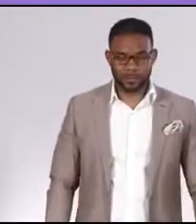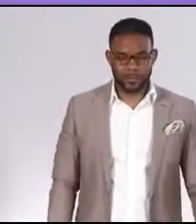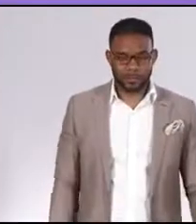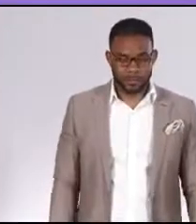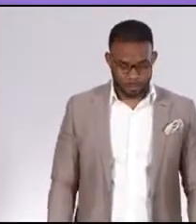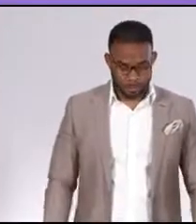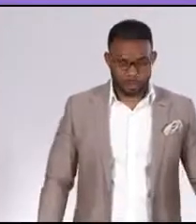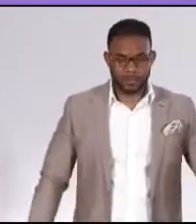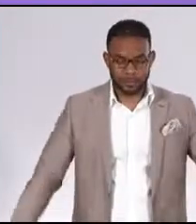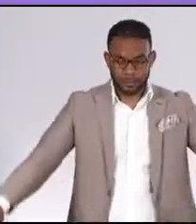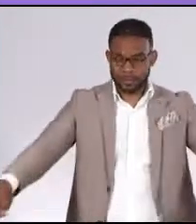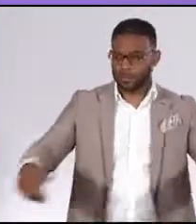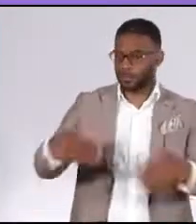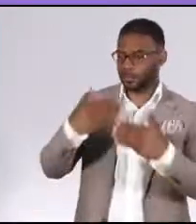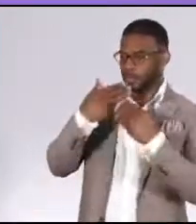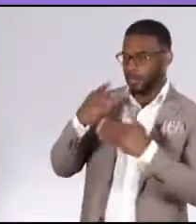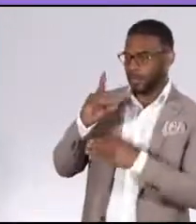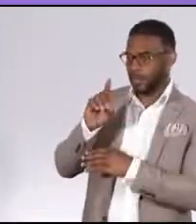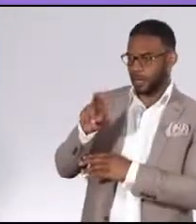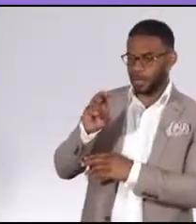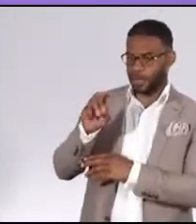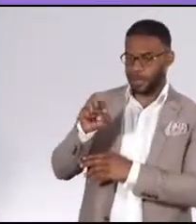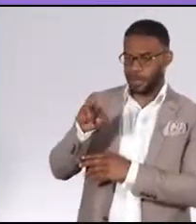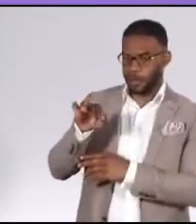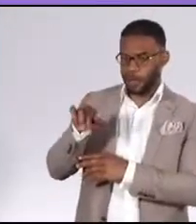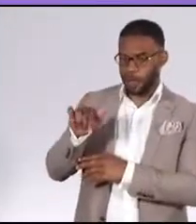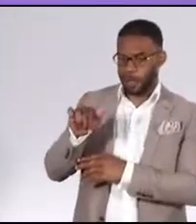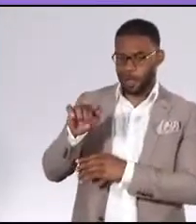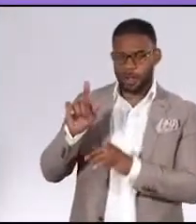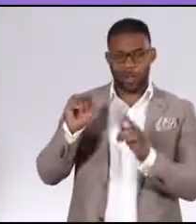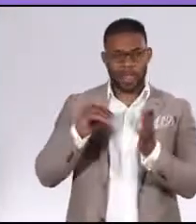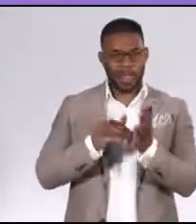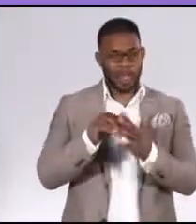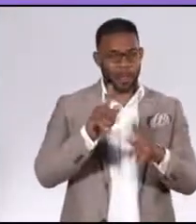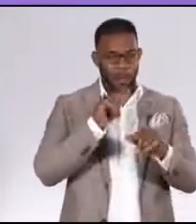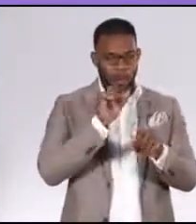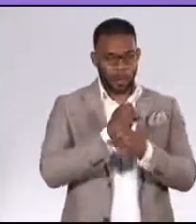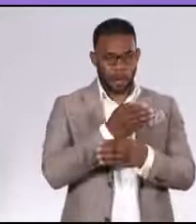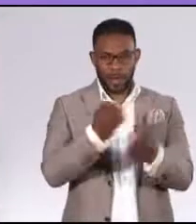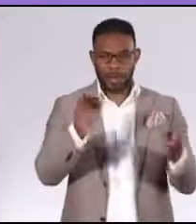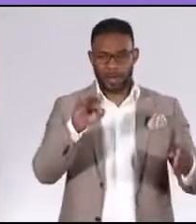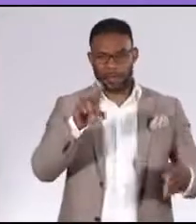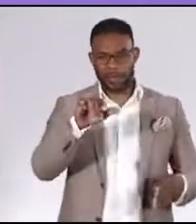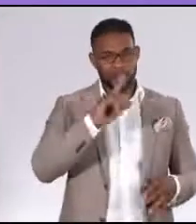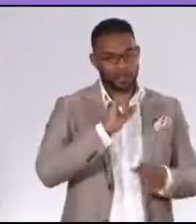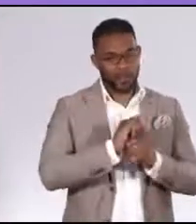Thank you, doctor in toronto and to, all the thousands of people who work at the fda that was really great to hear that.